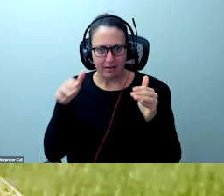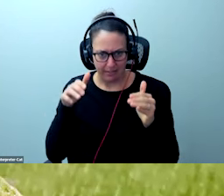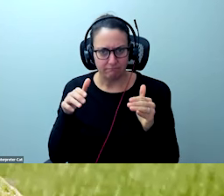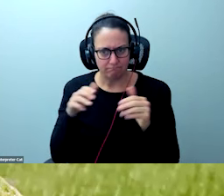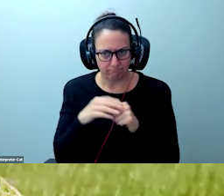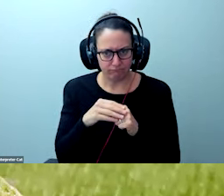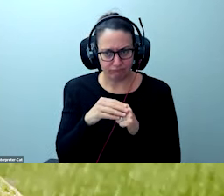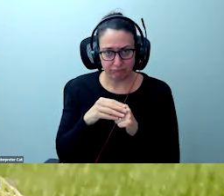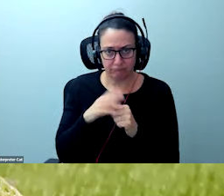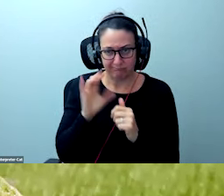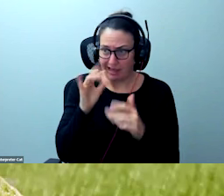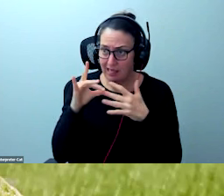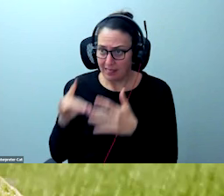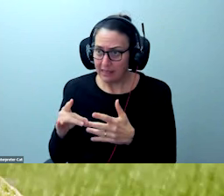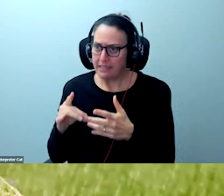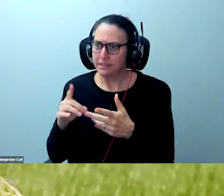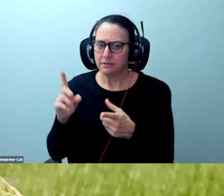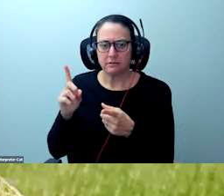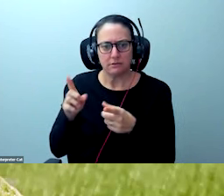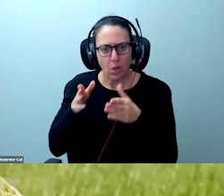that ultimately leads the way for disability inclusion.